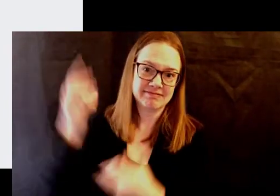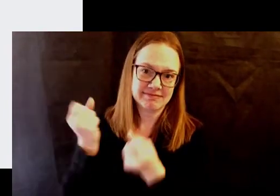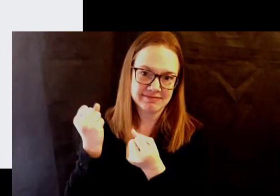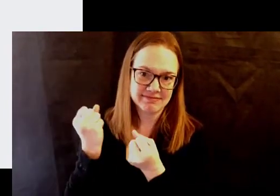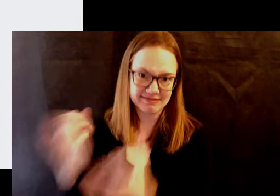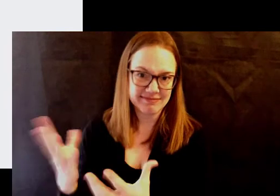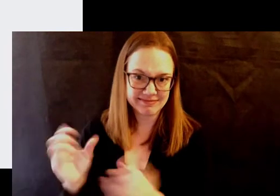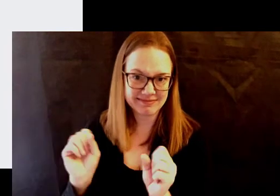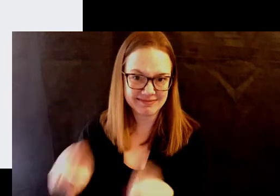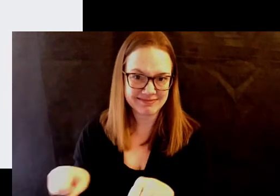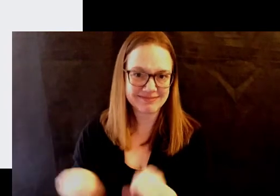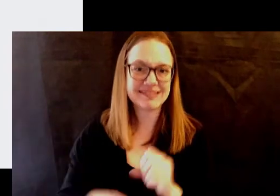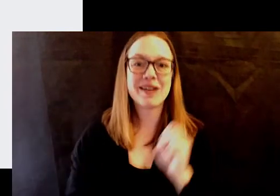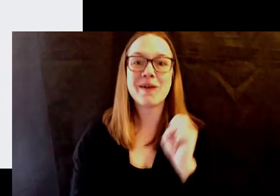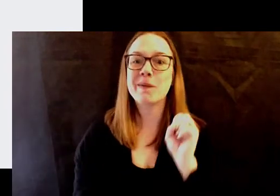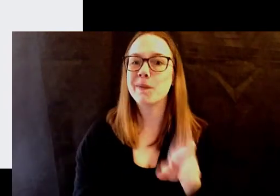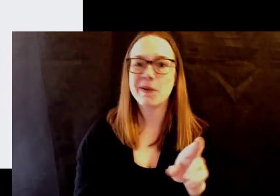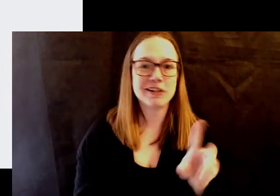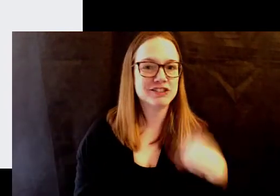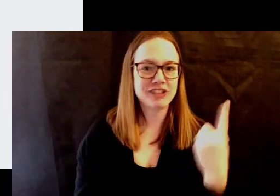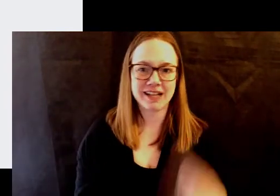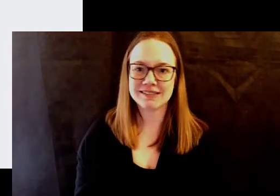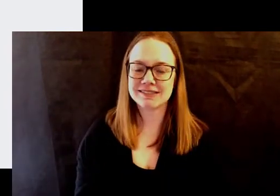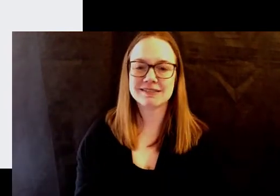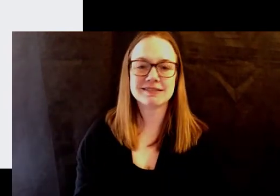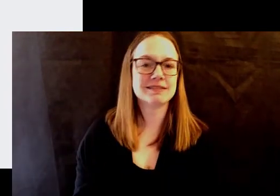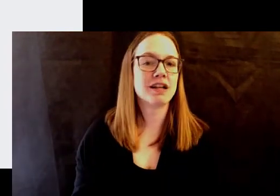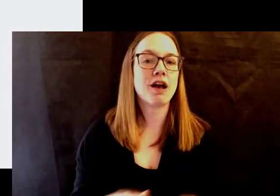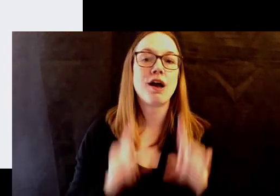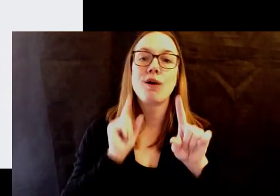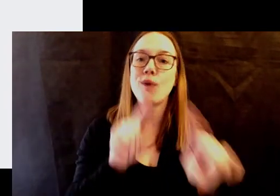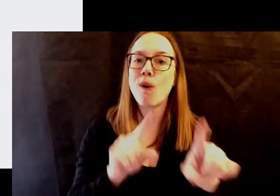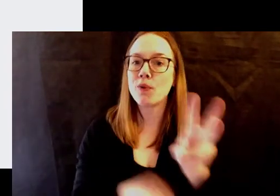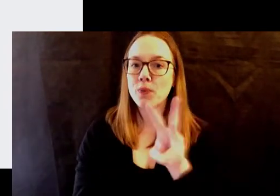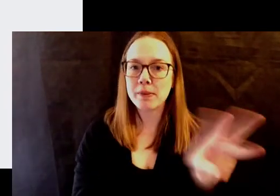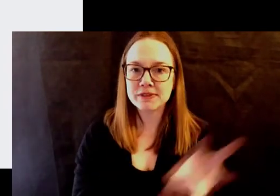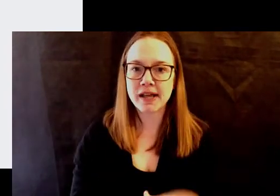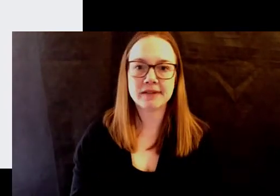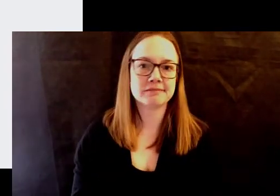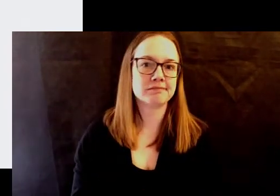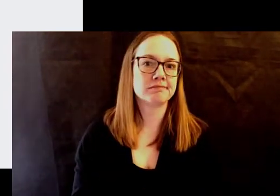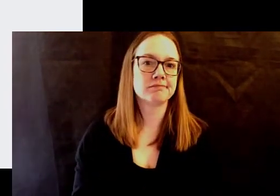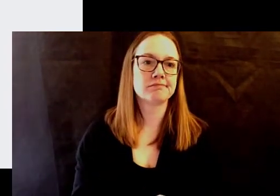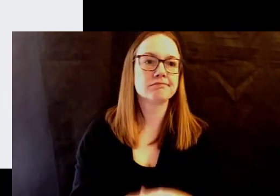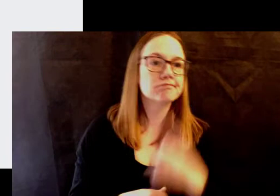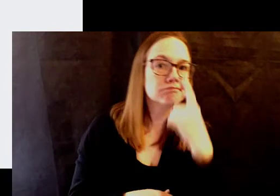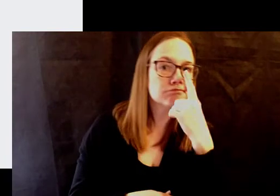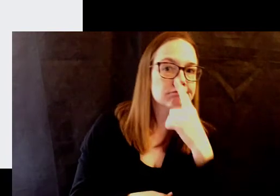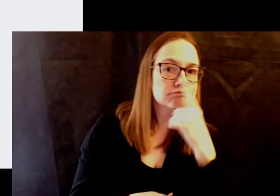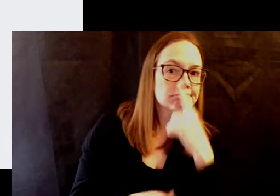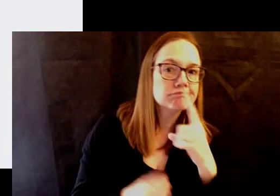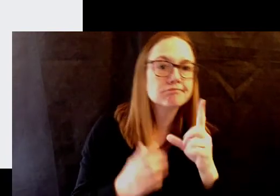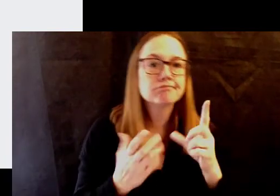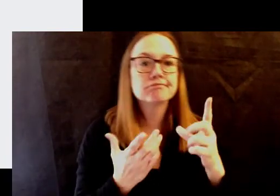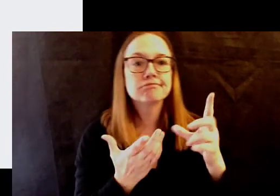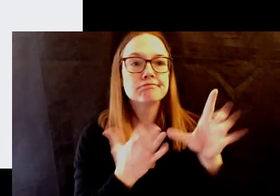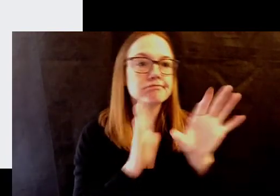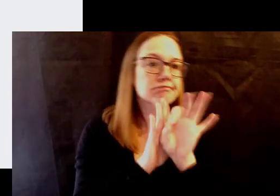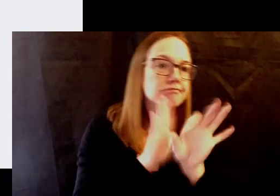But you can also just go to websites and pick and choose things based on what your interests are